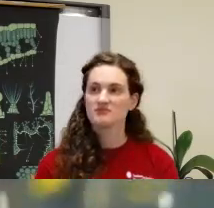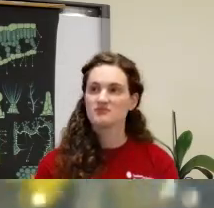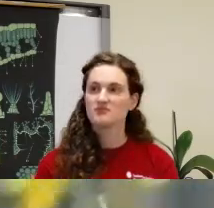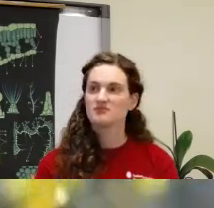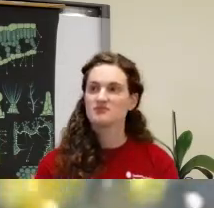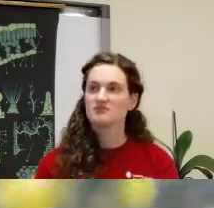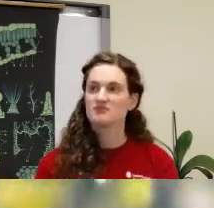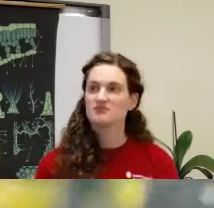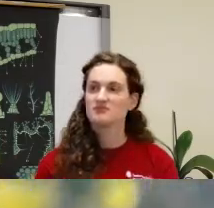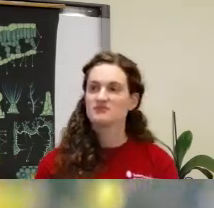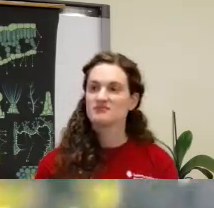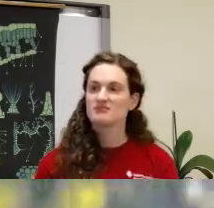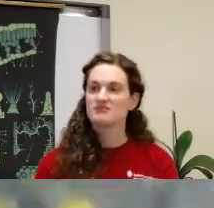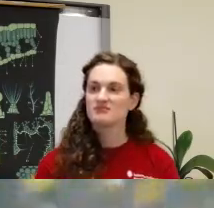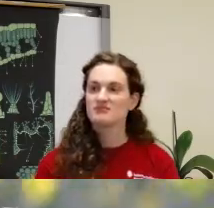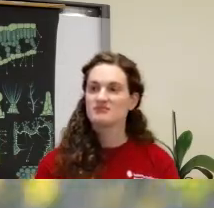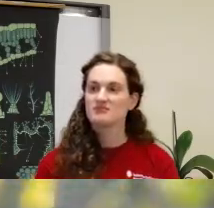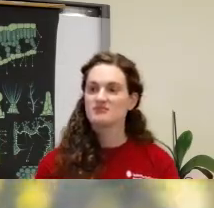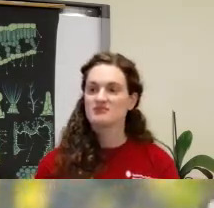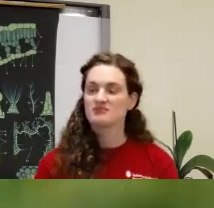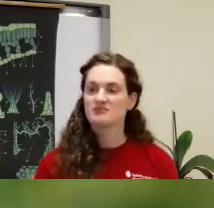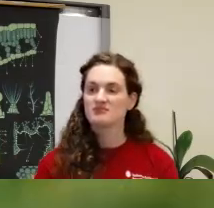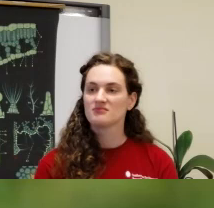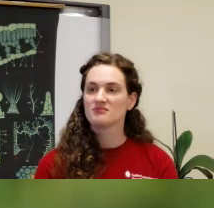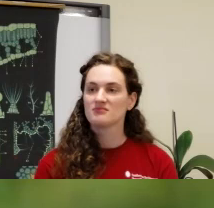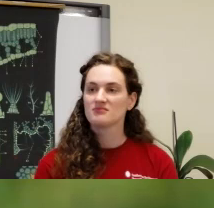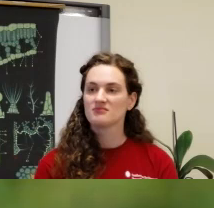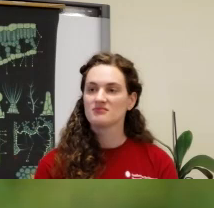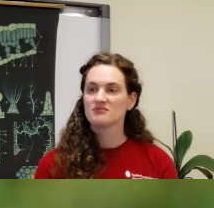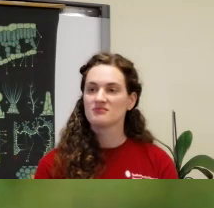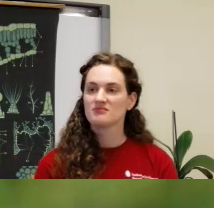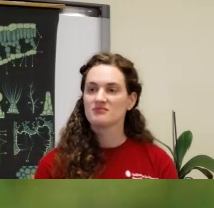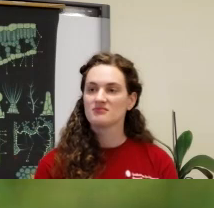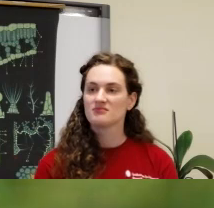or potentially a non native insect that's coming in and killing lots of trees, then that would also be considered an